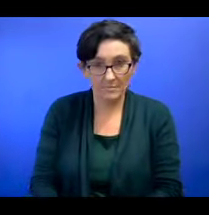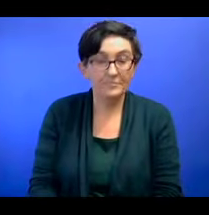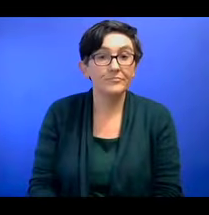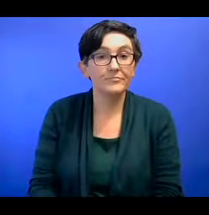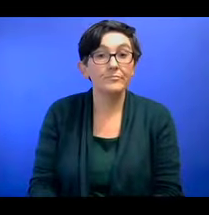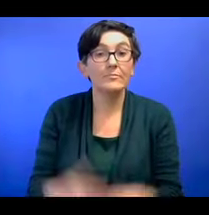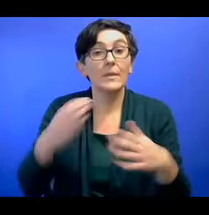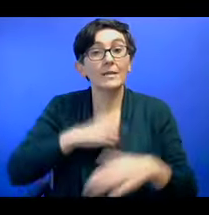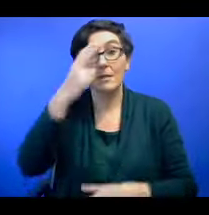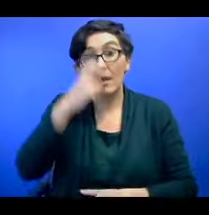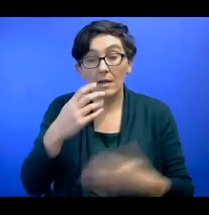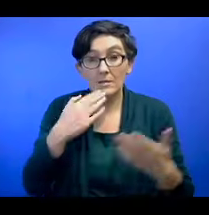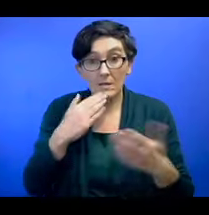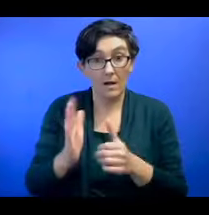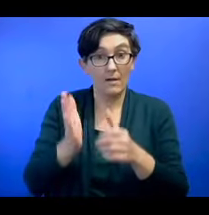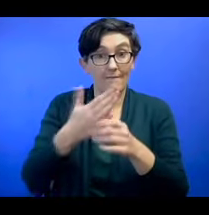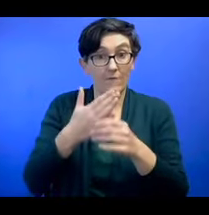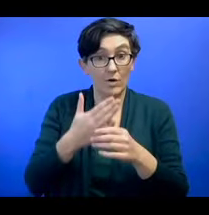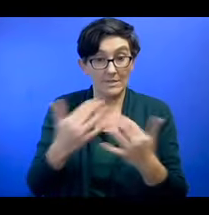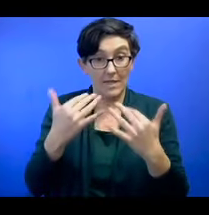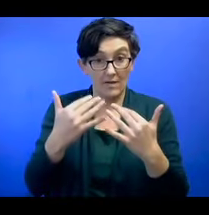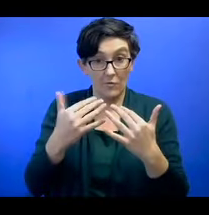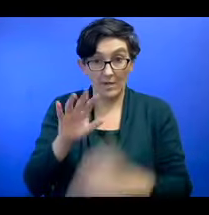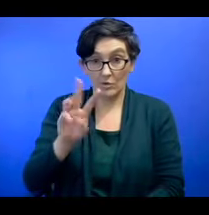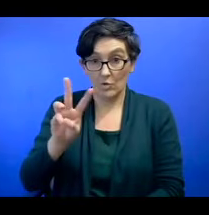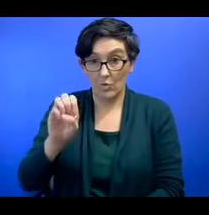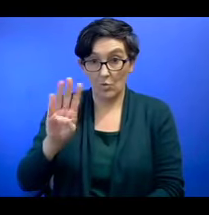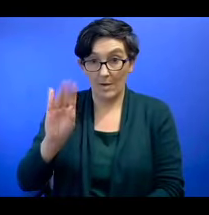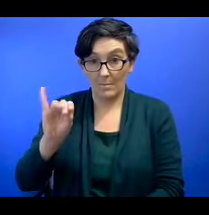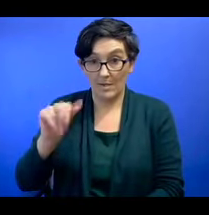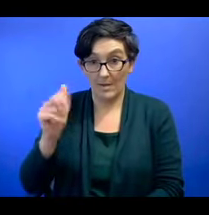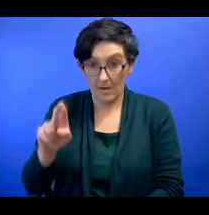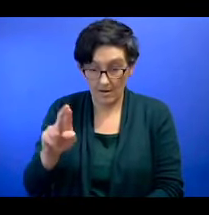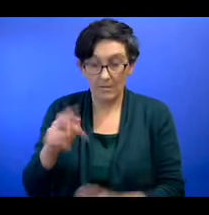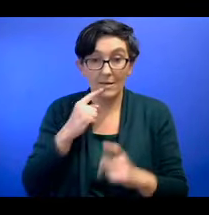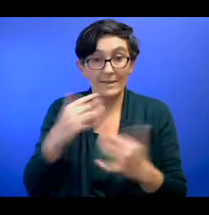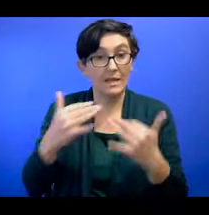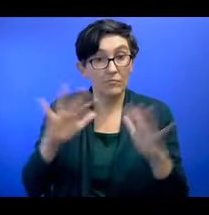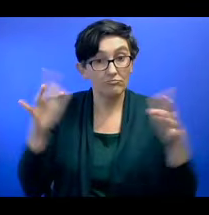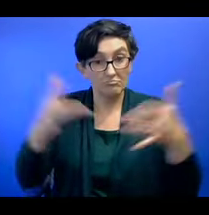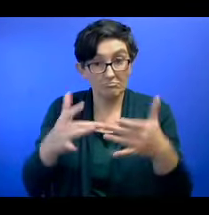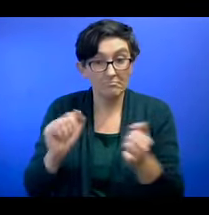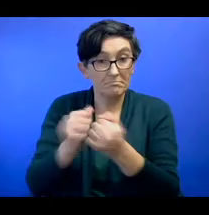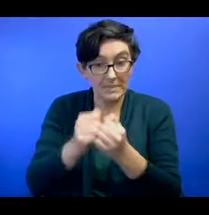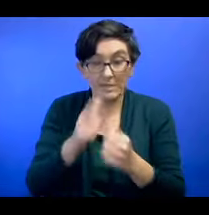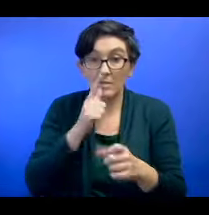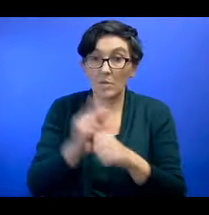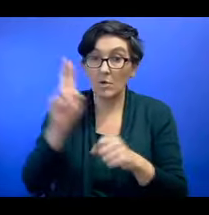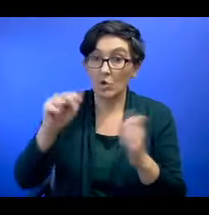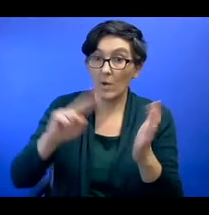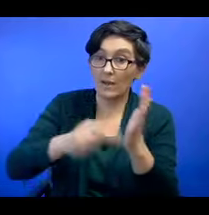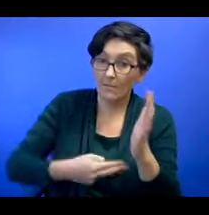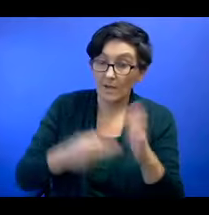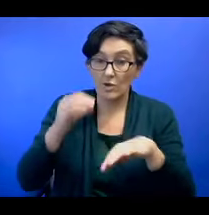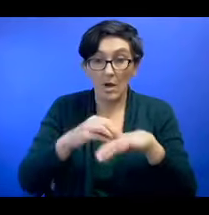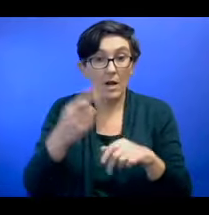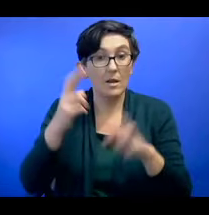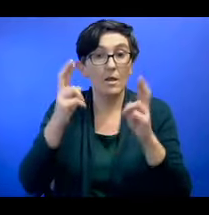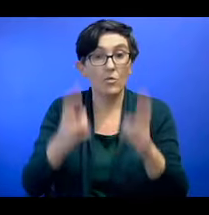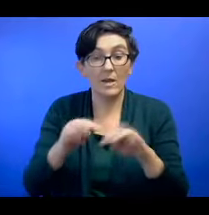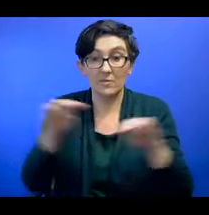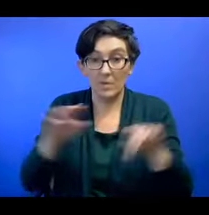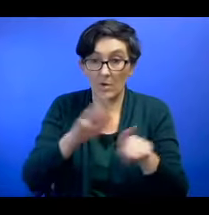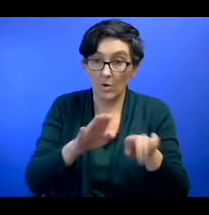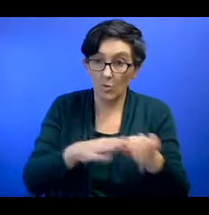Tonight is our first information webinar, and it's about the UN Convention on the Rights of Persons with Disabilities.